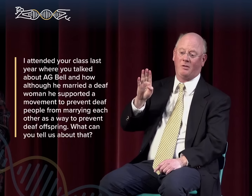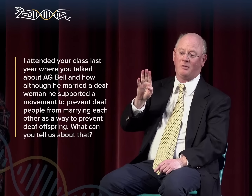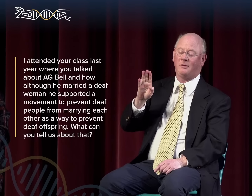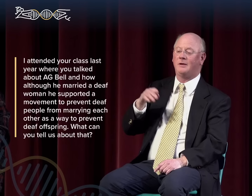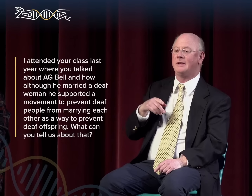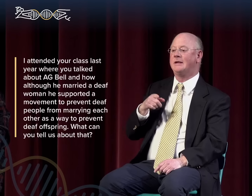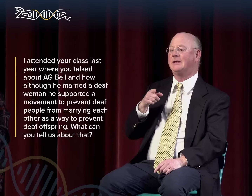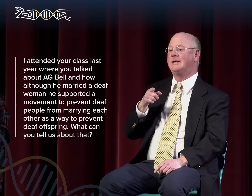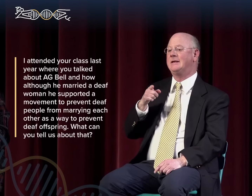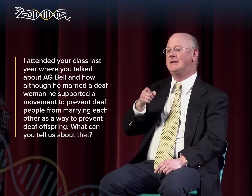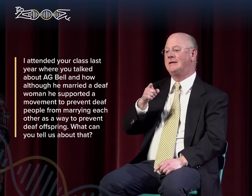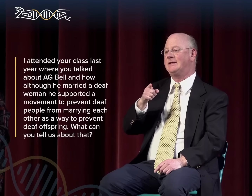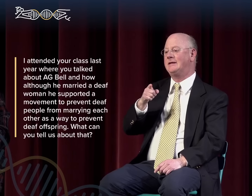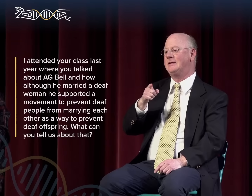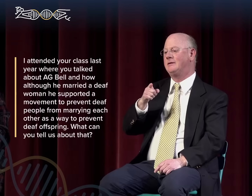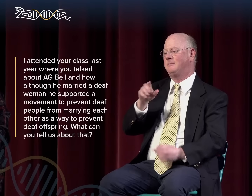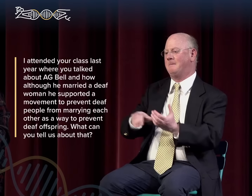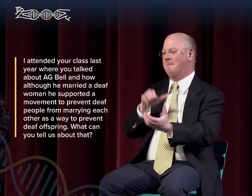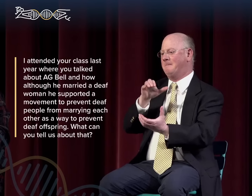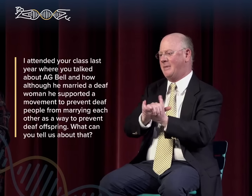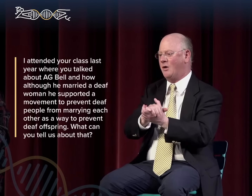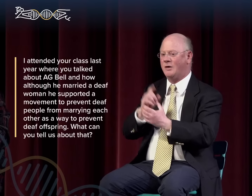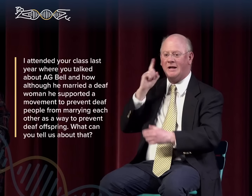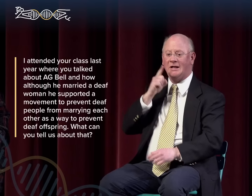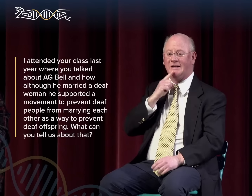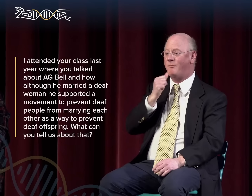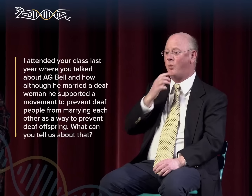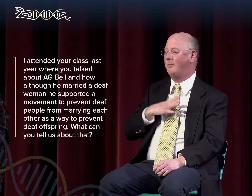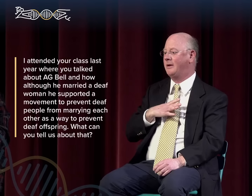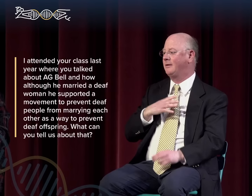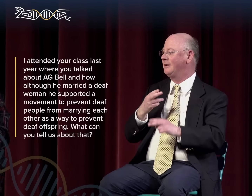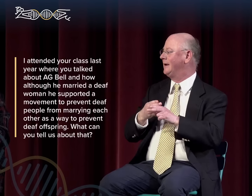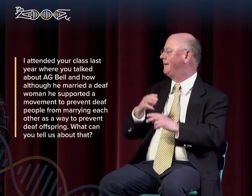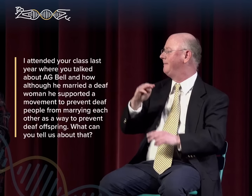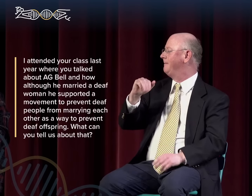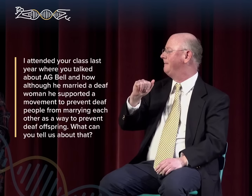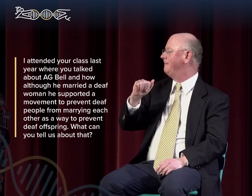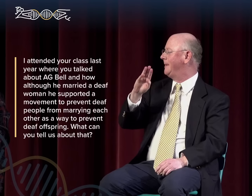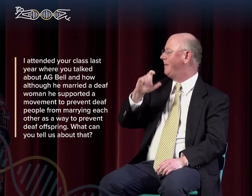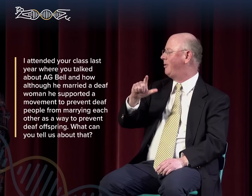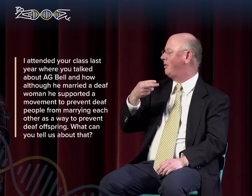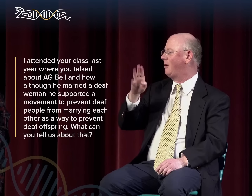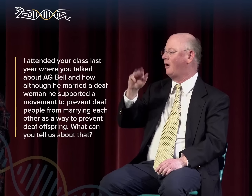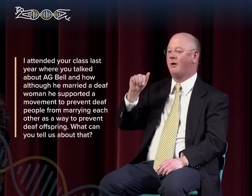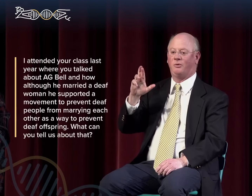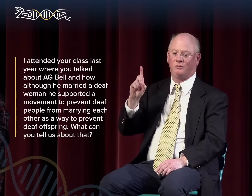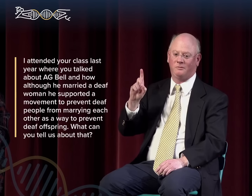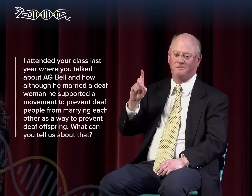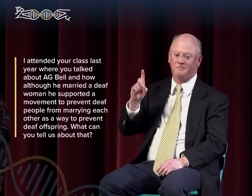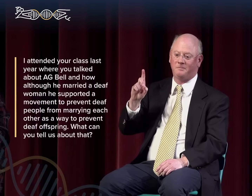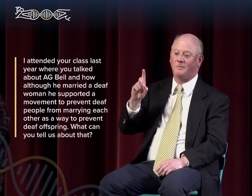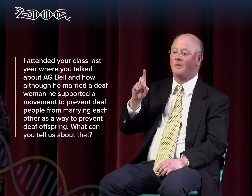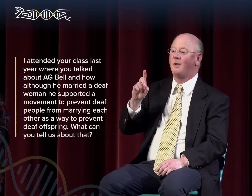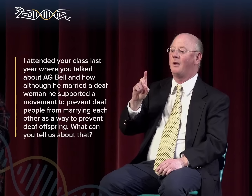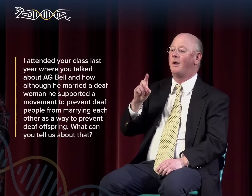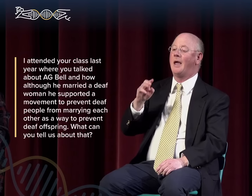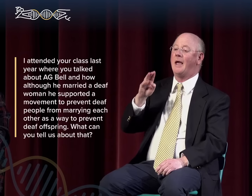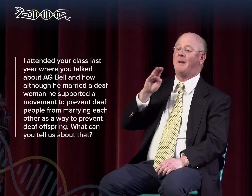Alexander Graham Bell, he was married to a Deaf woman named Mabel Hubbard,